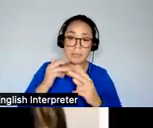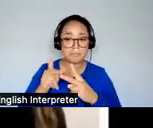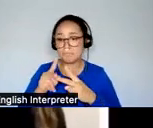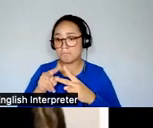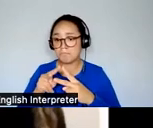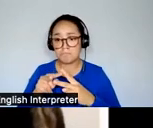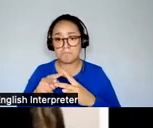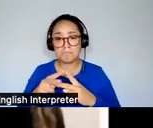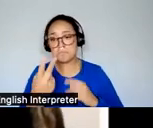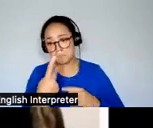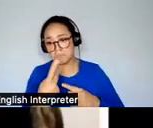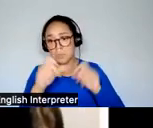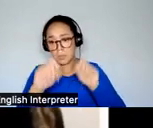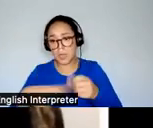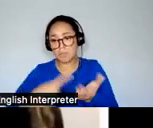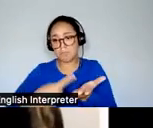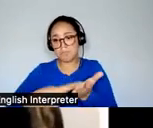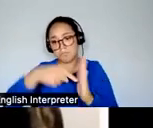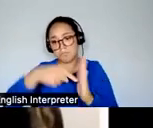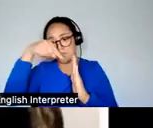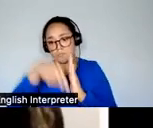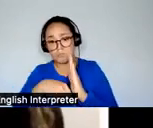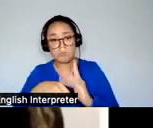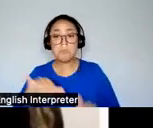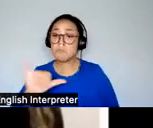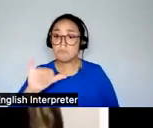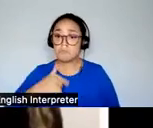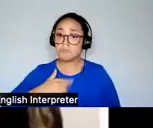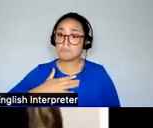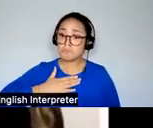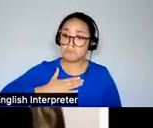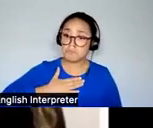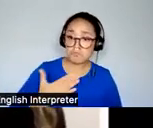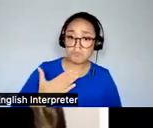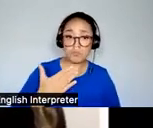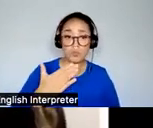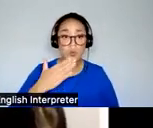I'm also happy to set up a meeting in time to help assist you.